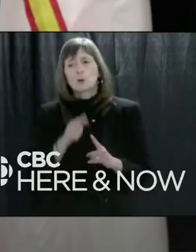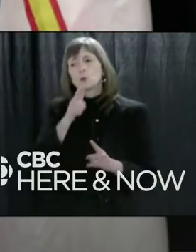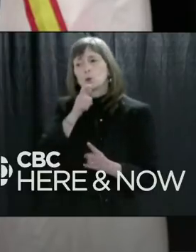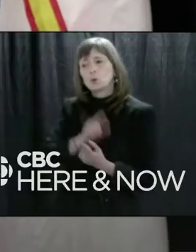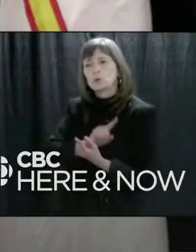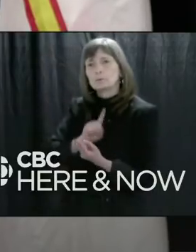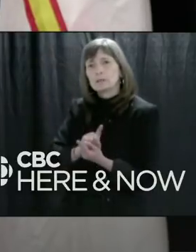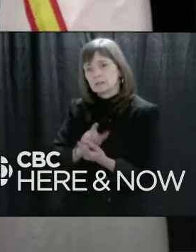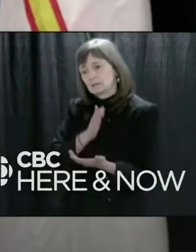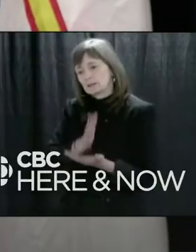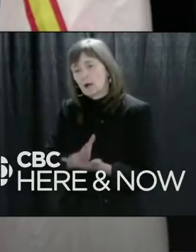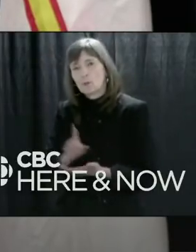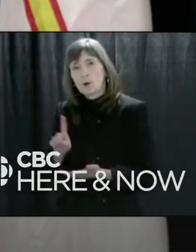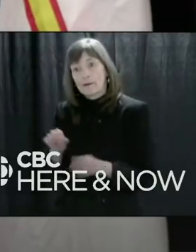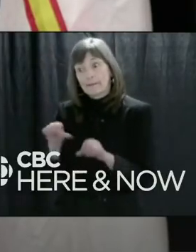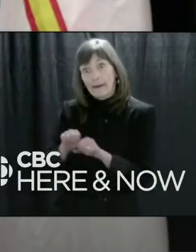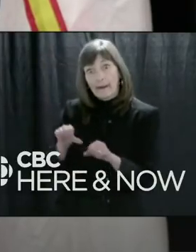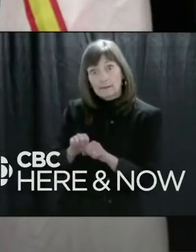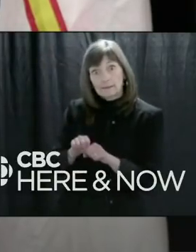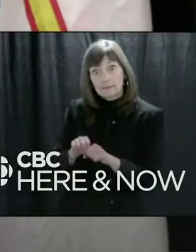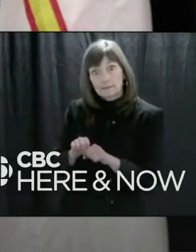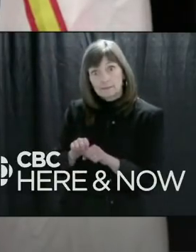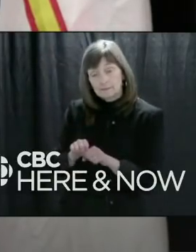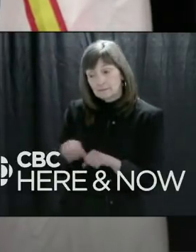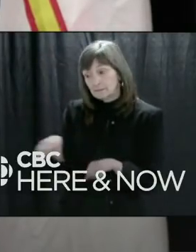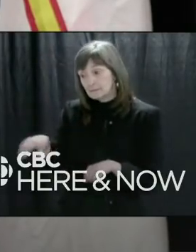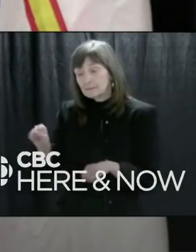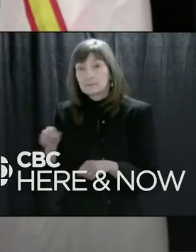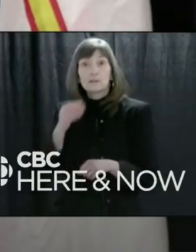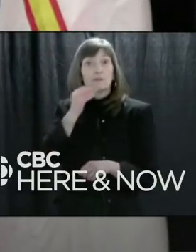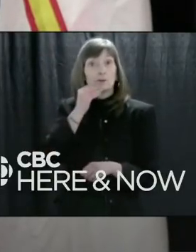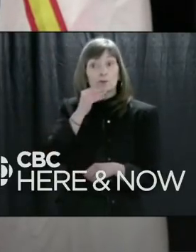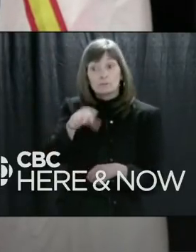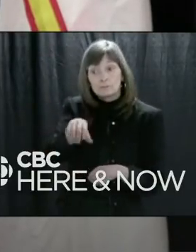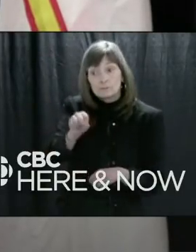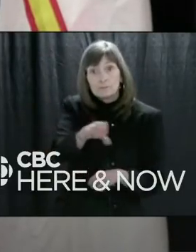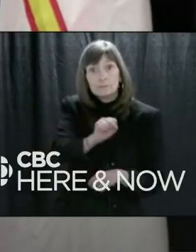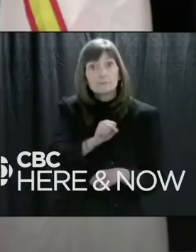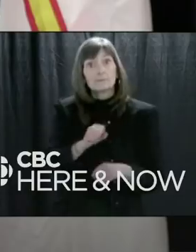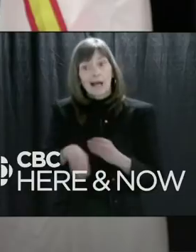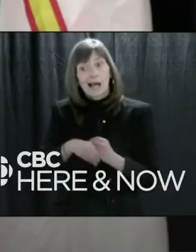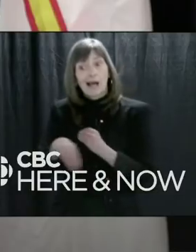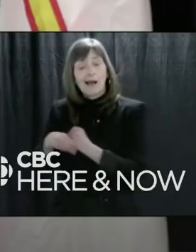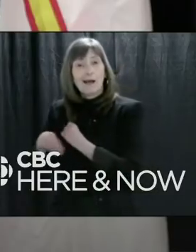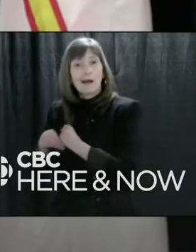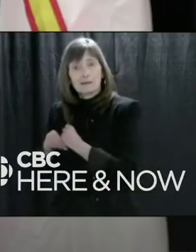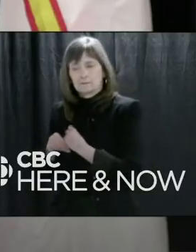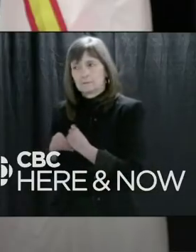I KNOW PEOPLE WANT TO GO TO CABINS BUT THERE'S TOUCH POINTS ALONG THE WAY. YOU FUEL UP, YOU PICK UP EXTRA